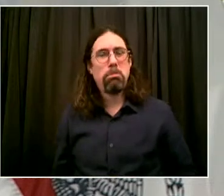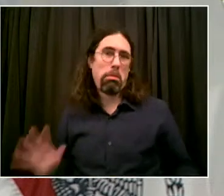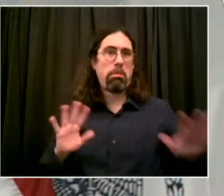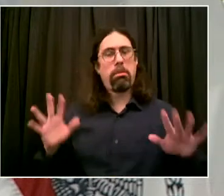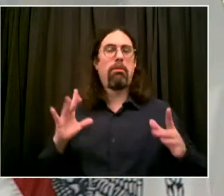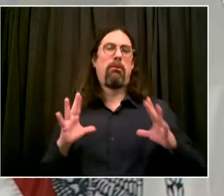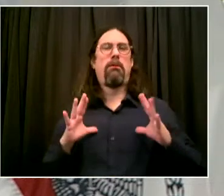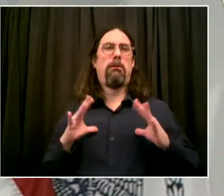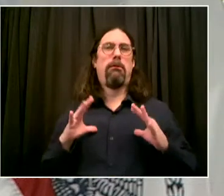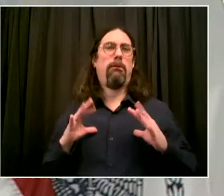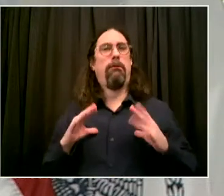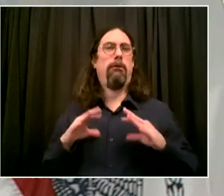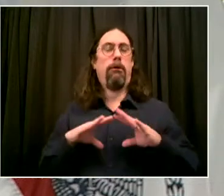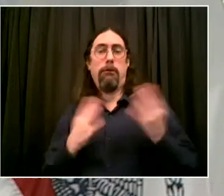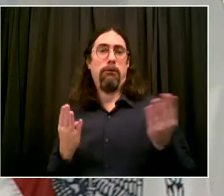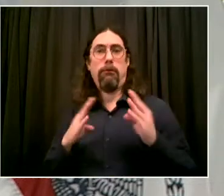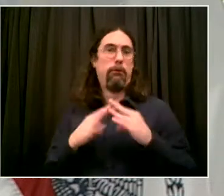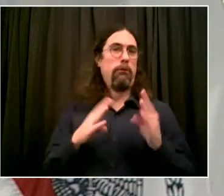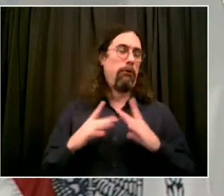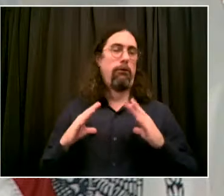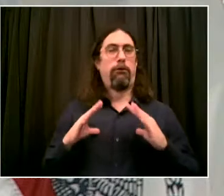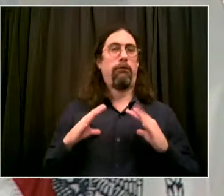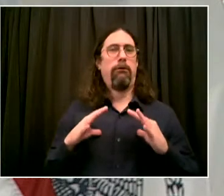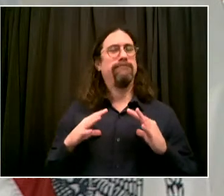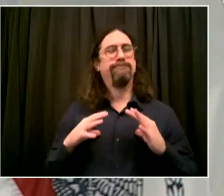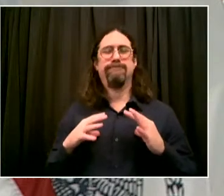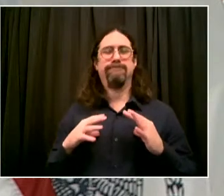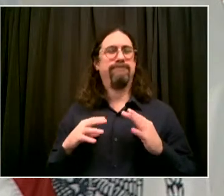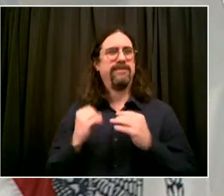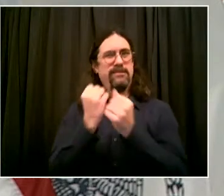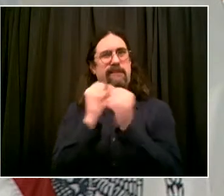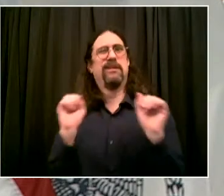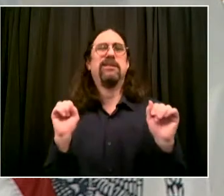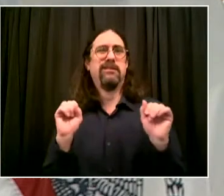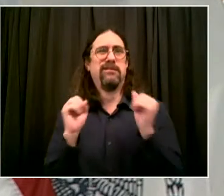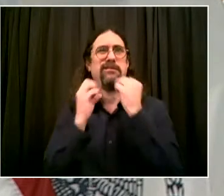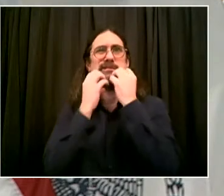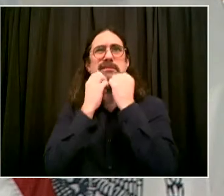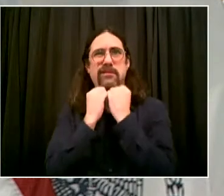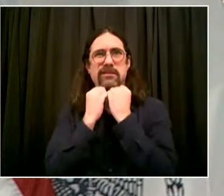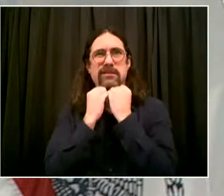CLOSE PROXIMITY WITH THEIR MASKS OFF BECAUSE THEY ARE EATING AND DRINKING. THIS IS BEEN AN ISSUE ALL OVER THE WORLD. WHEN THE NUMBERS